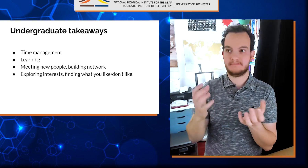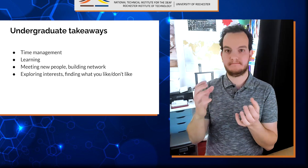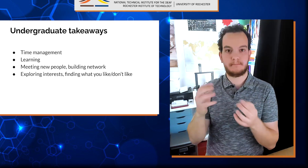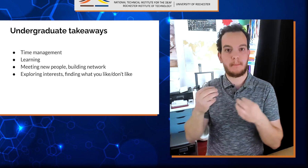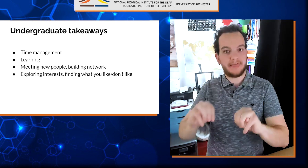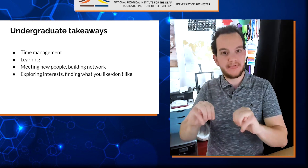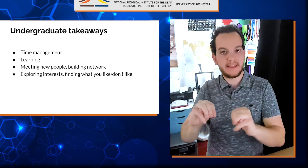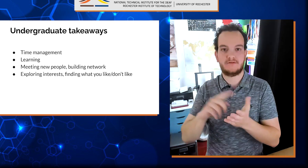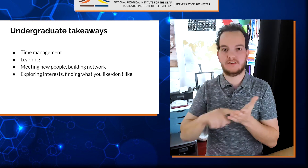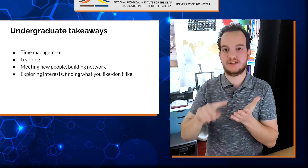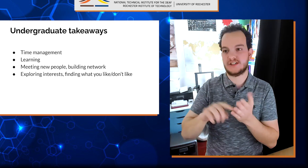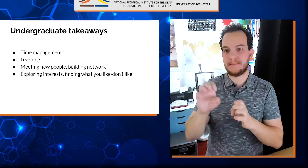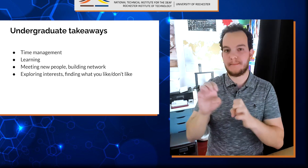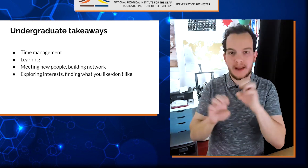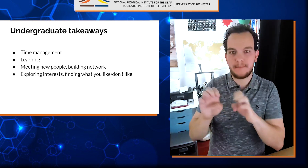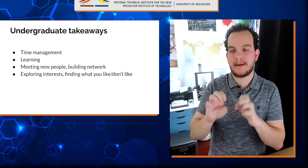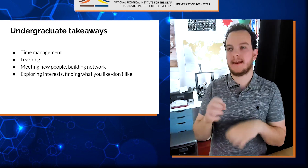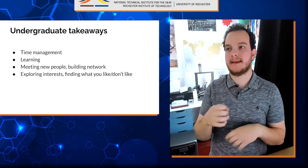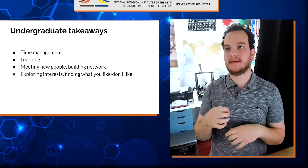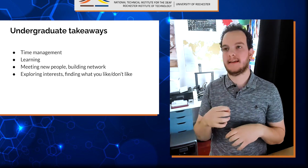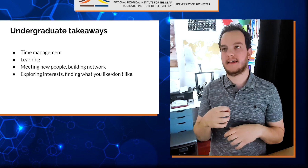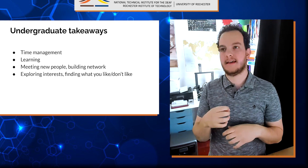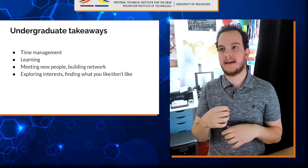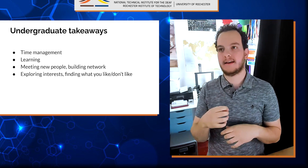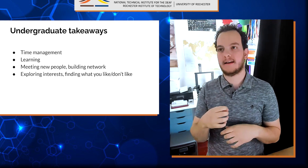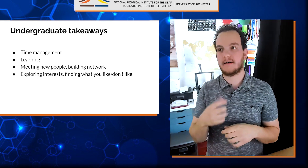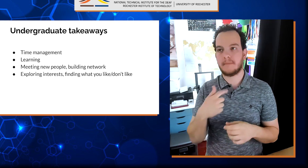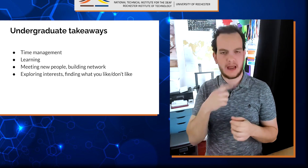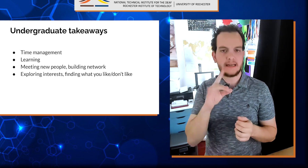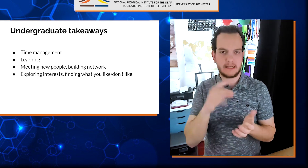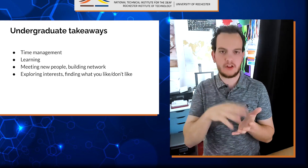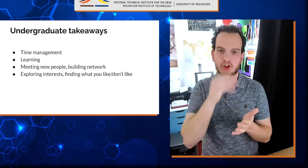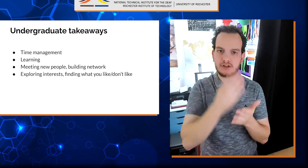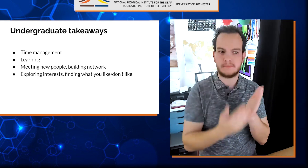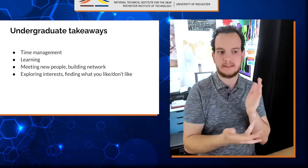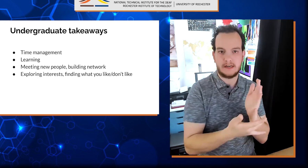It was actually my first time being exposed to research and research methods.